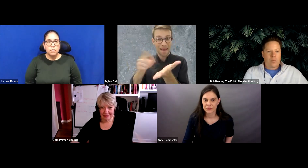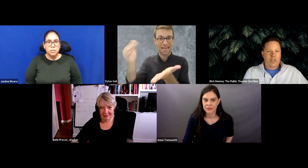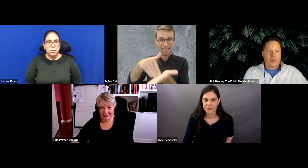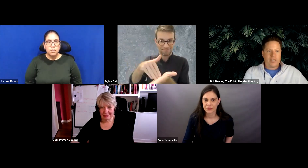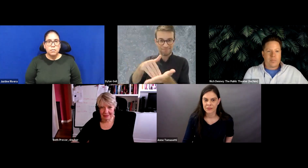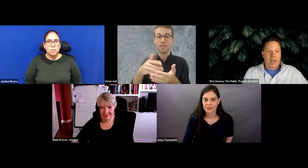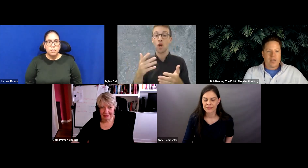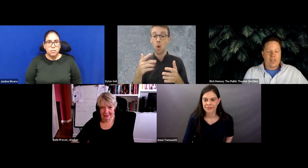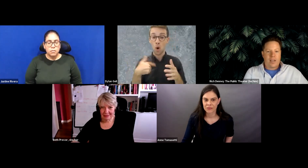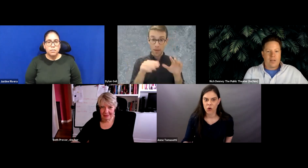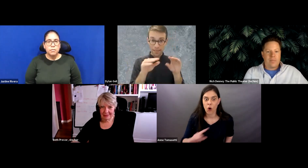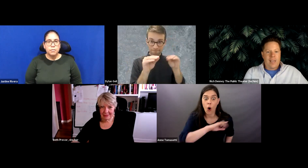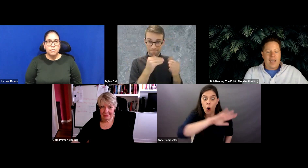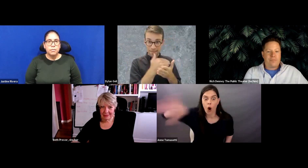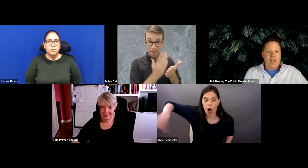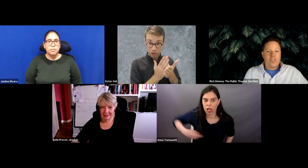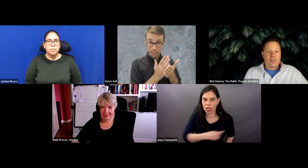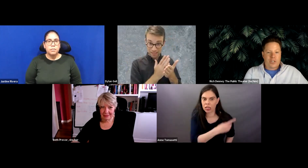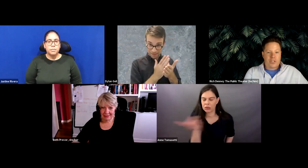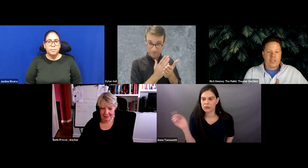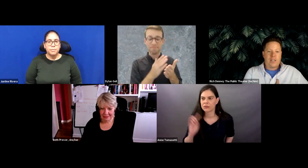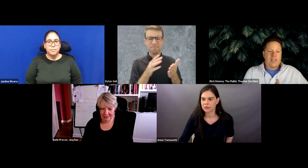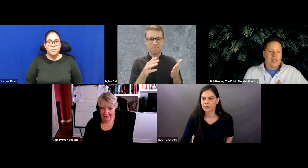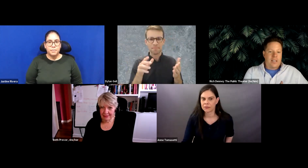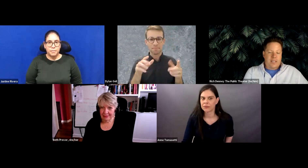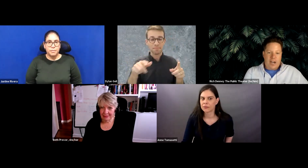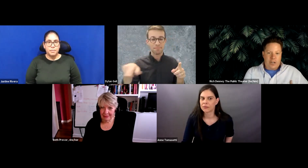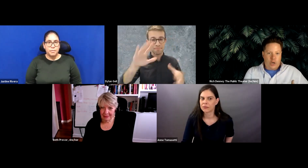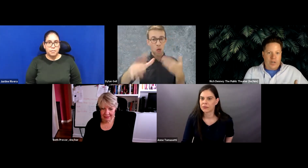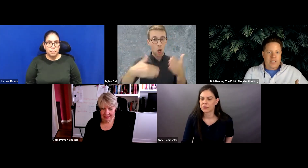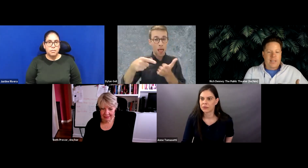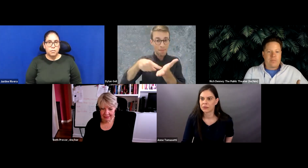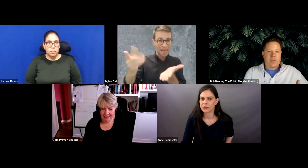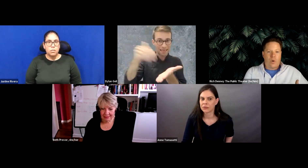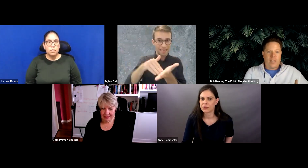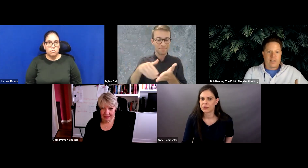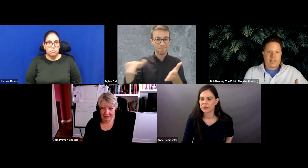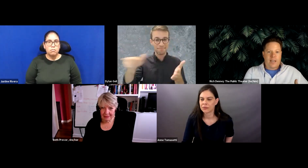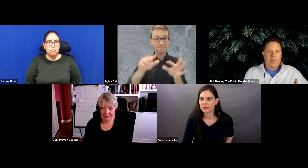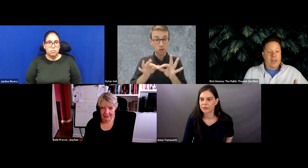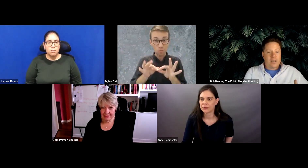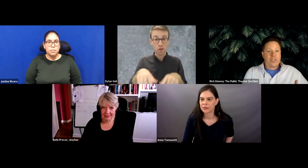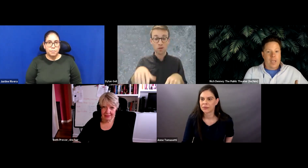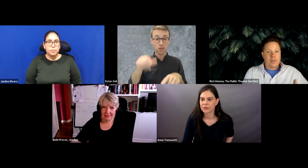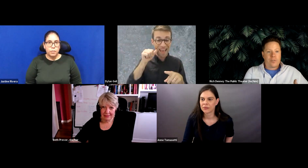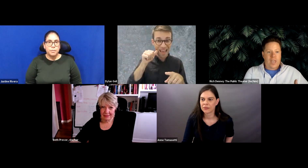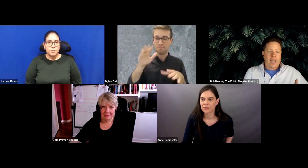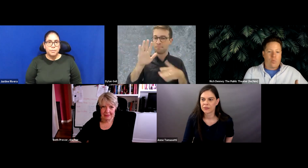that work to bring this back and fund the return, the entire interpreting team was paid another stipend for that eight